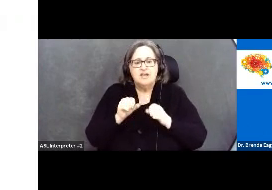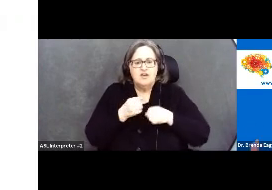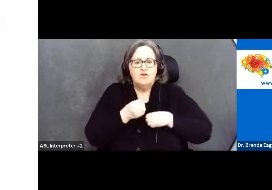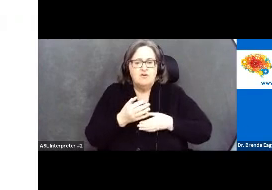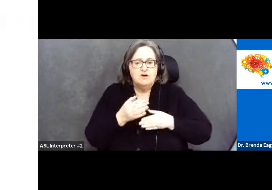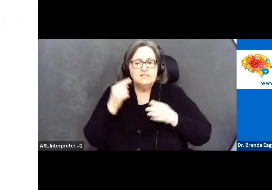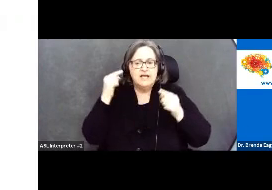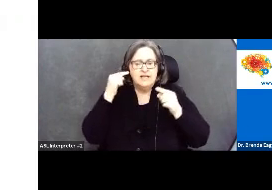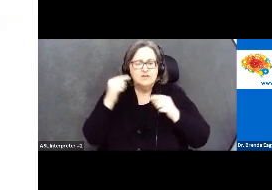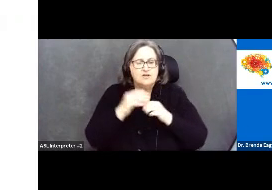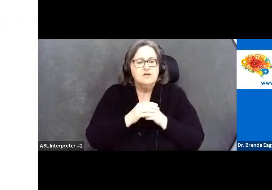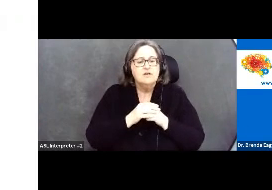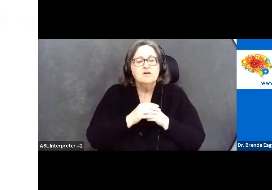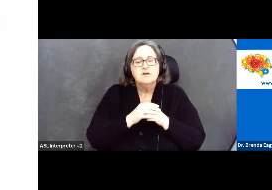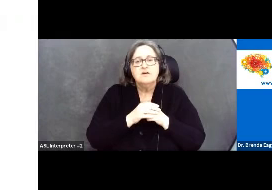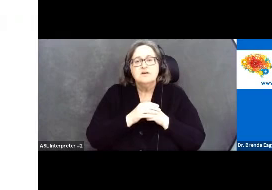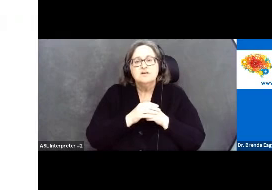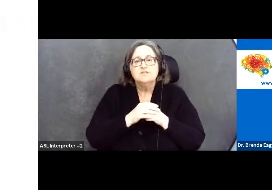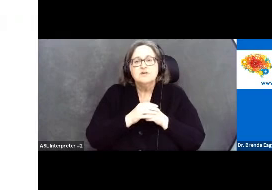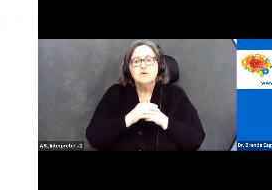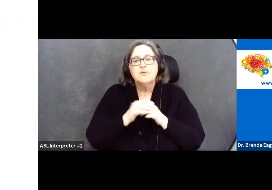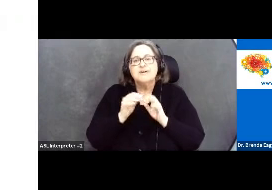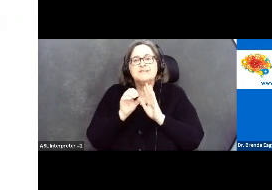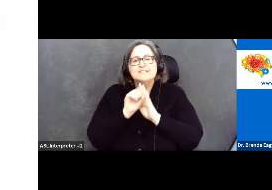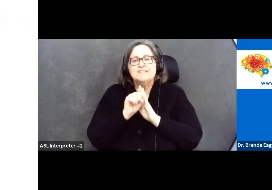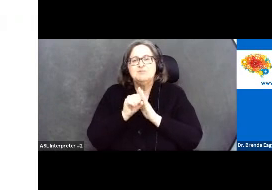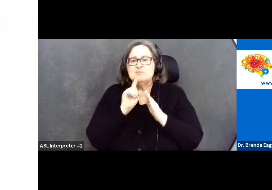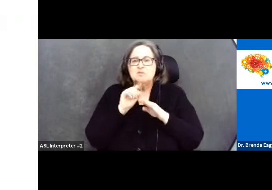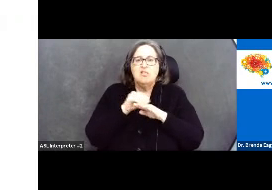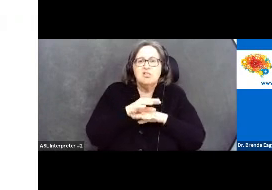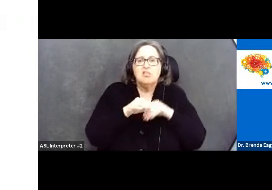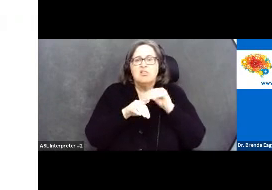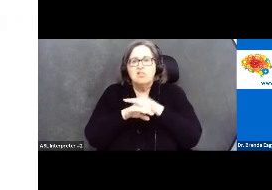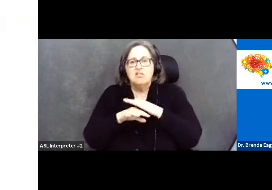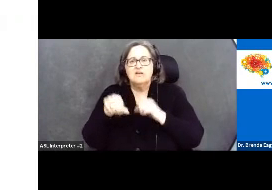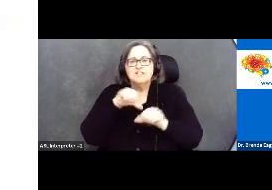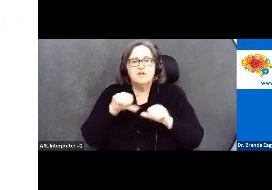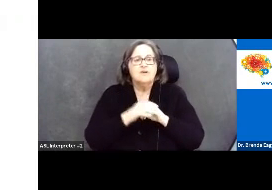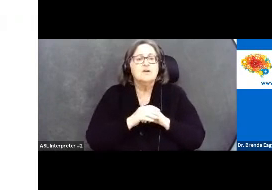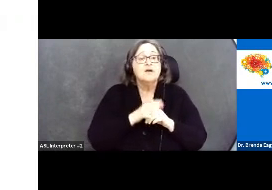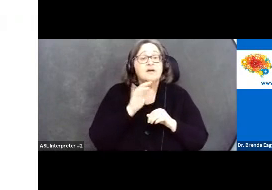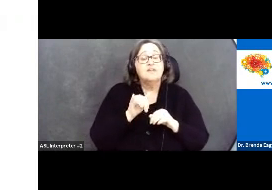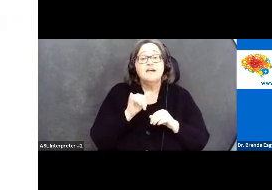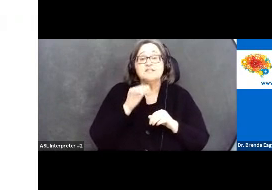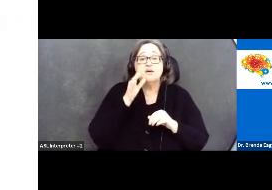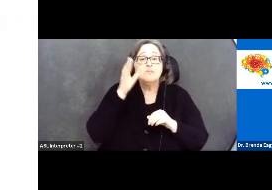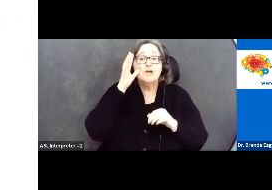So symptoms play off of each other. Next slide. This is a parent quote. My daughter had a horrible